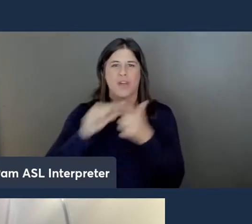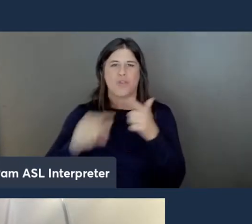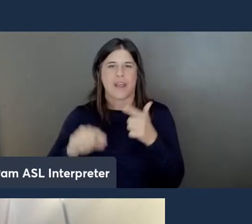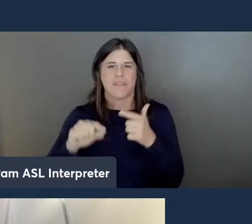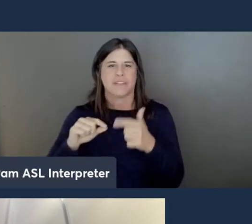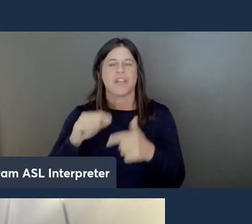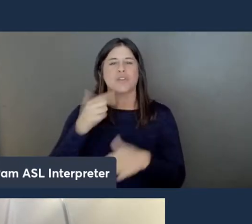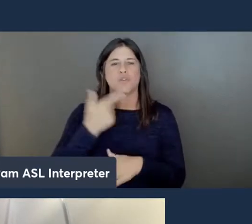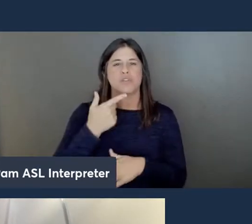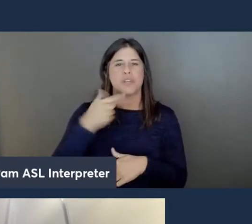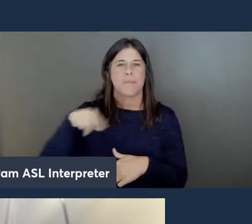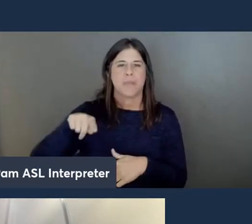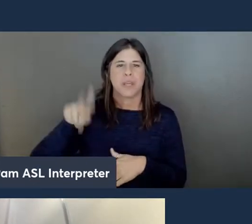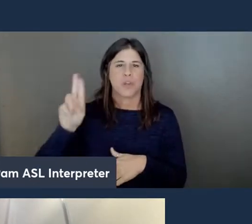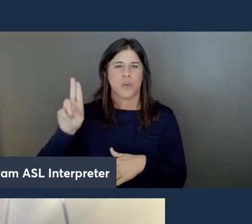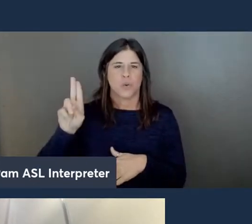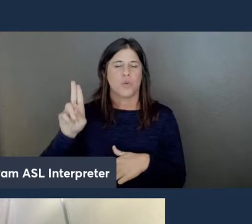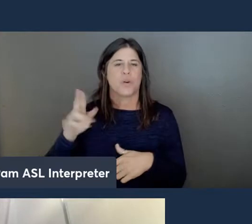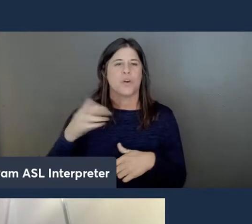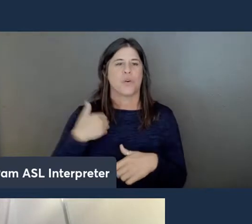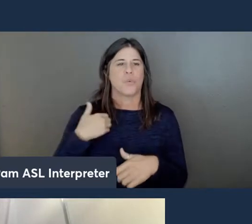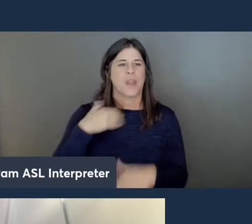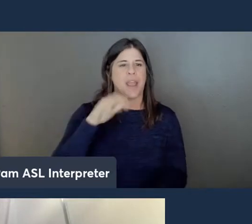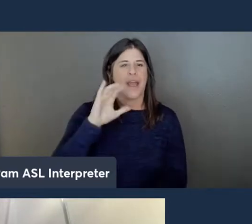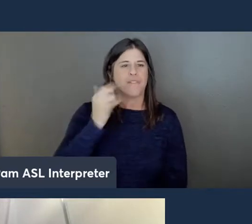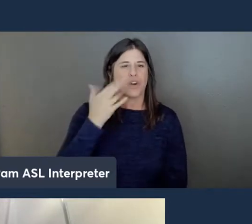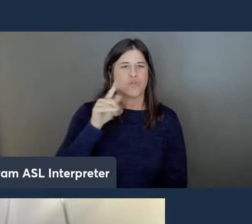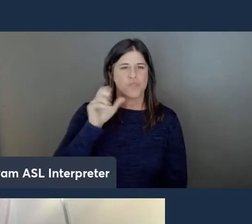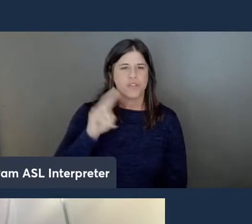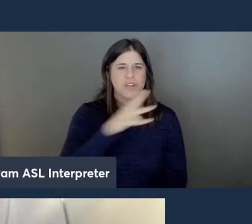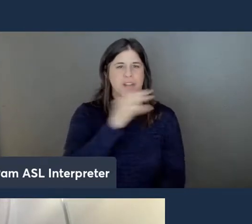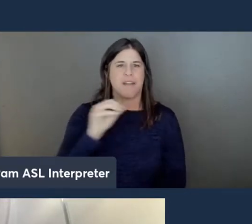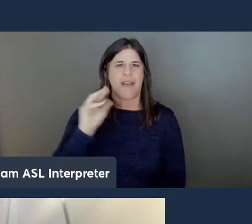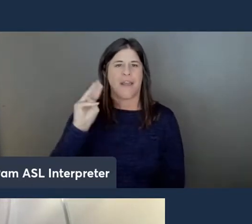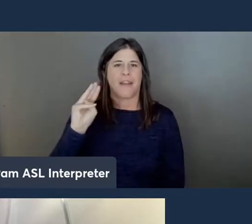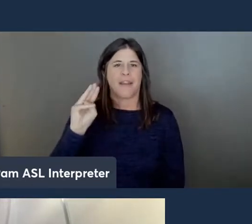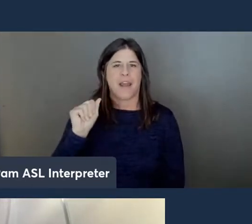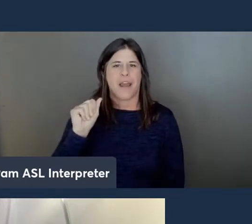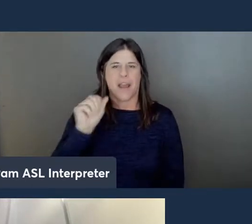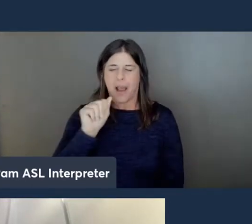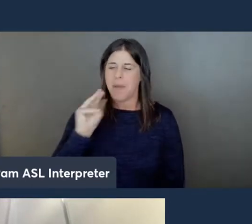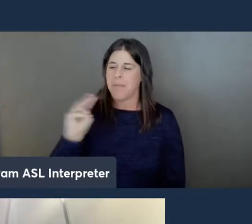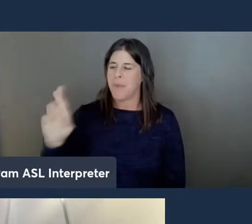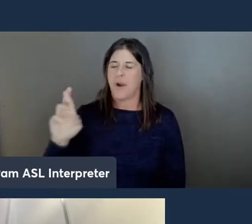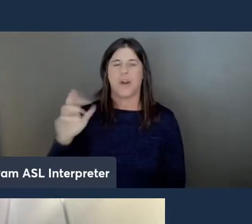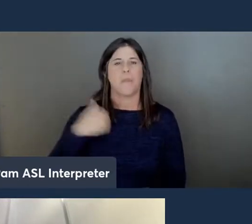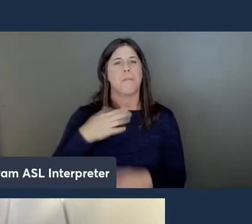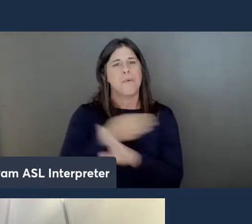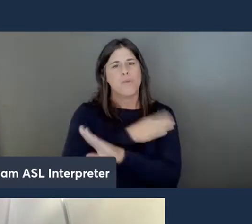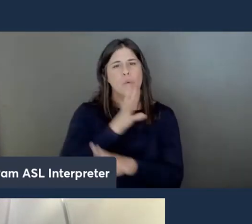So today we have Amr and Christian to talk to us about these things. Before we talk about the technology,